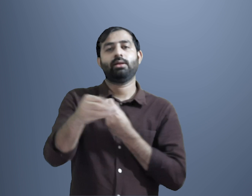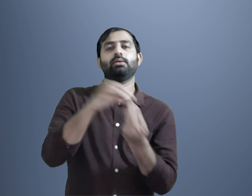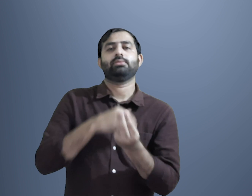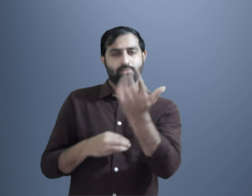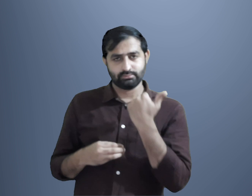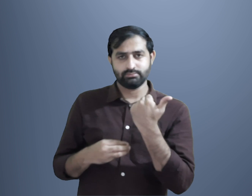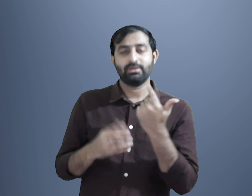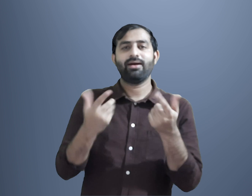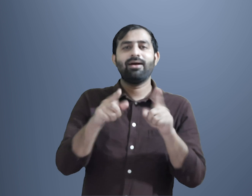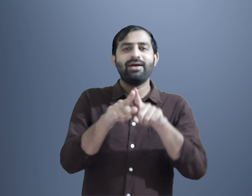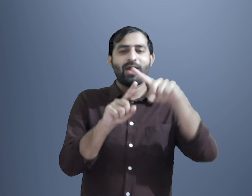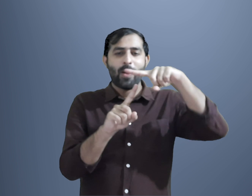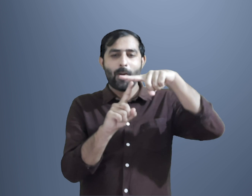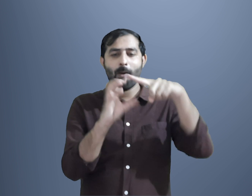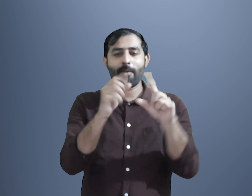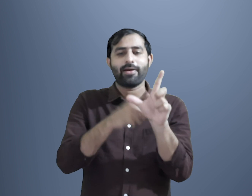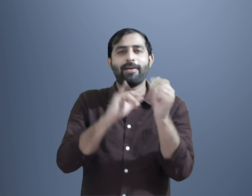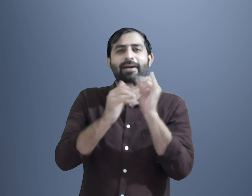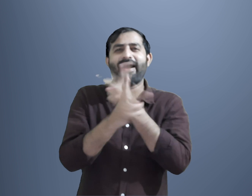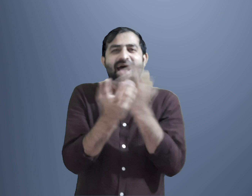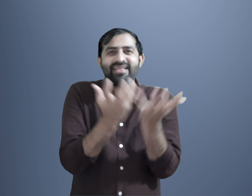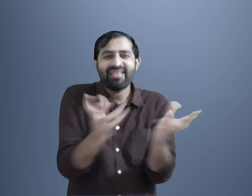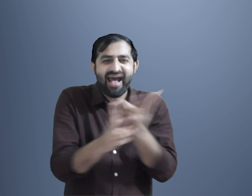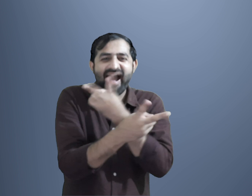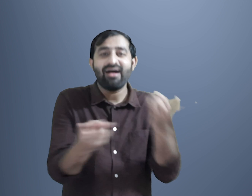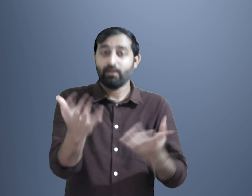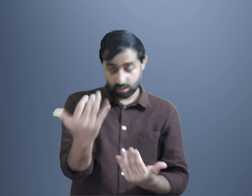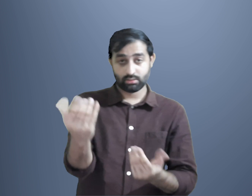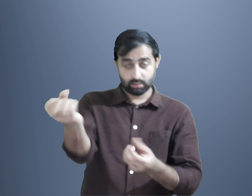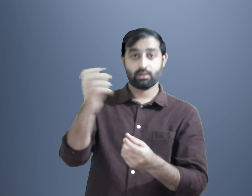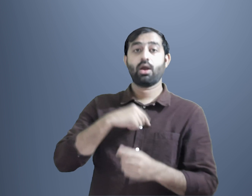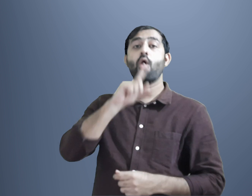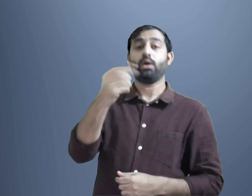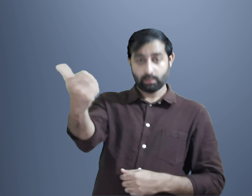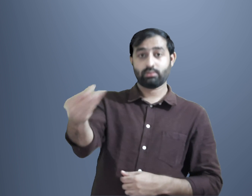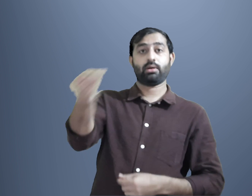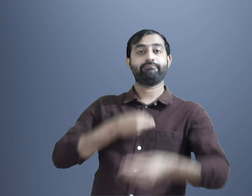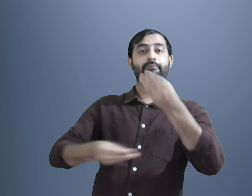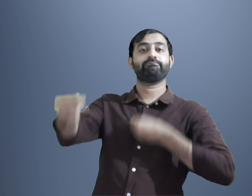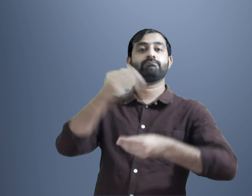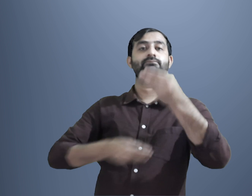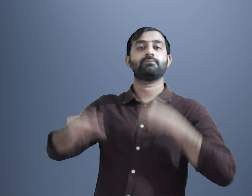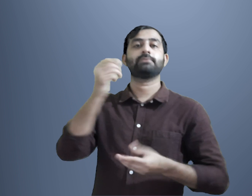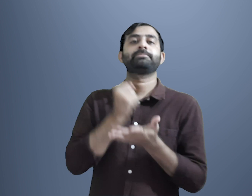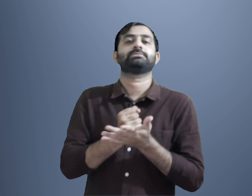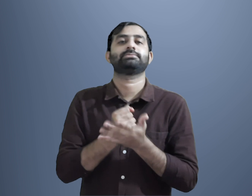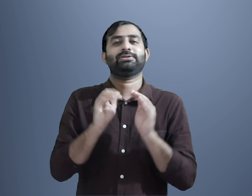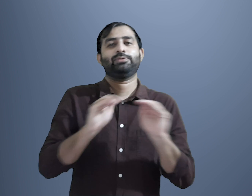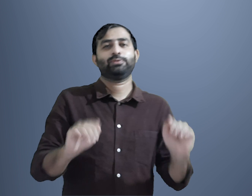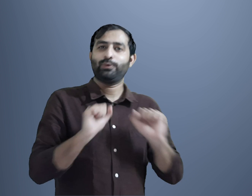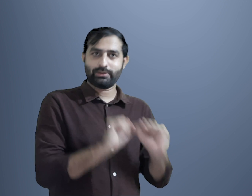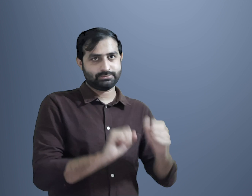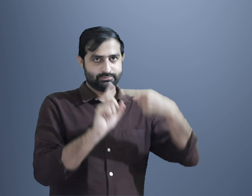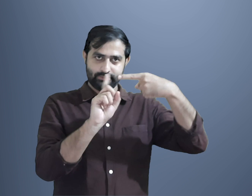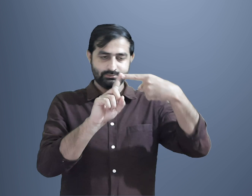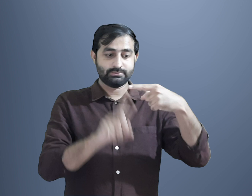Such as child asks to mother to obtain food, toys, etc.